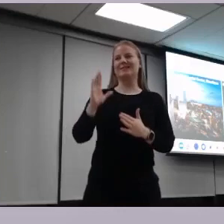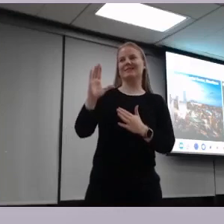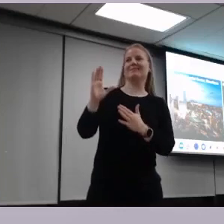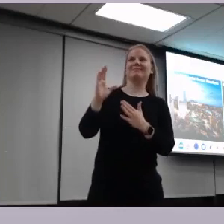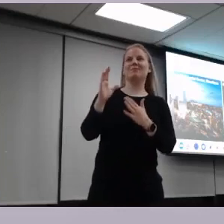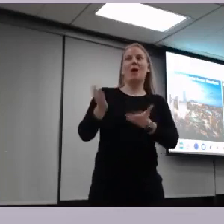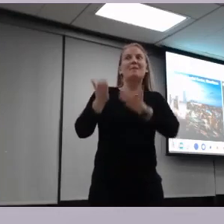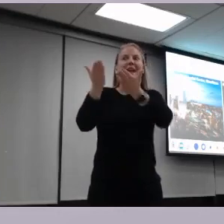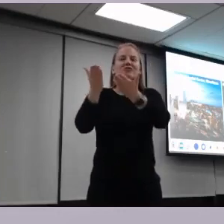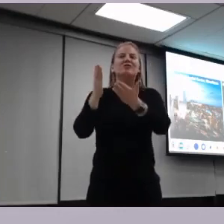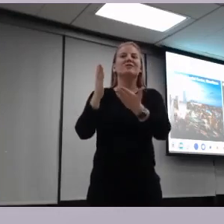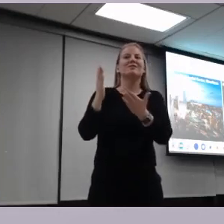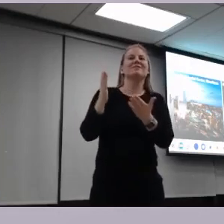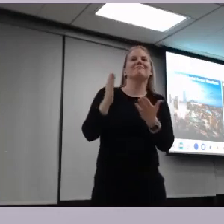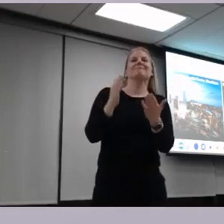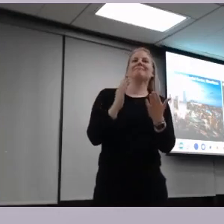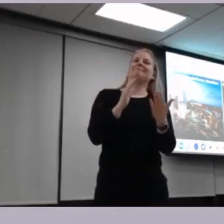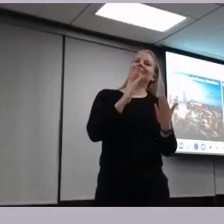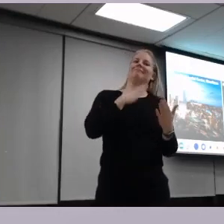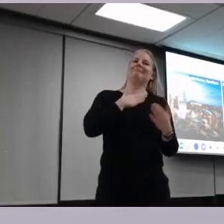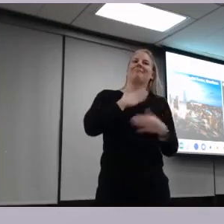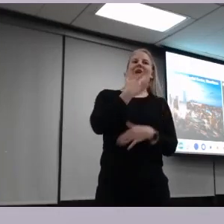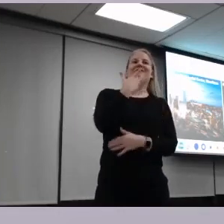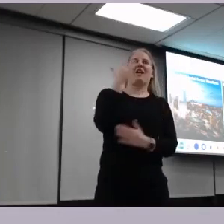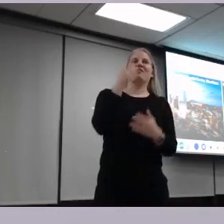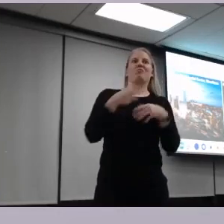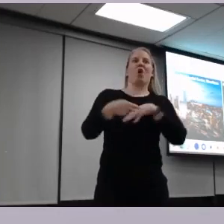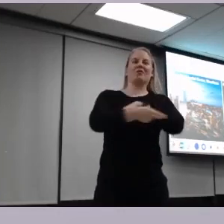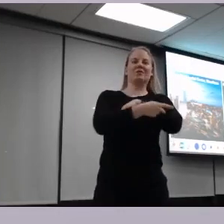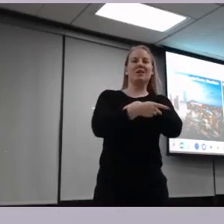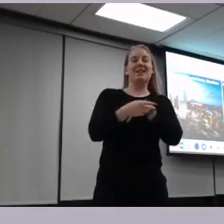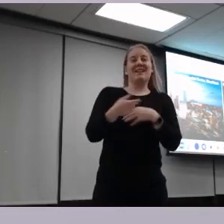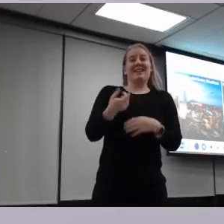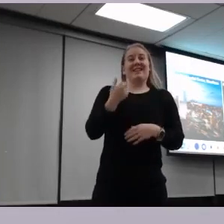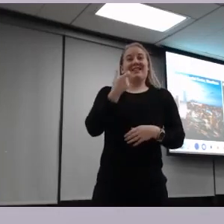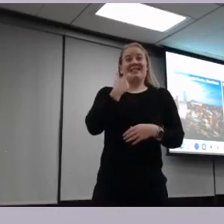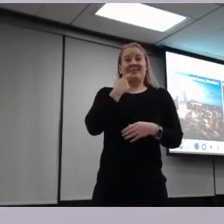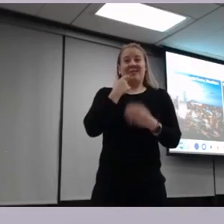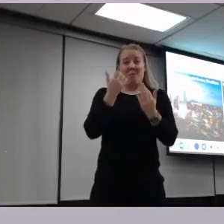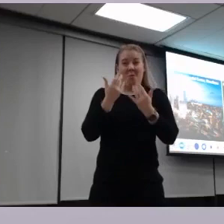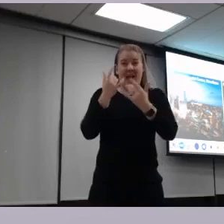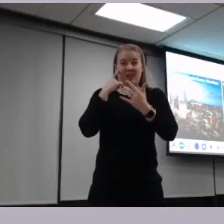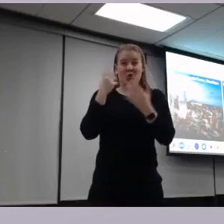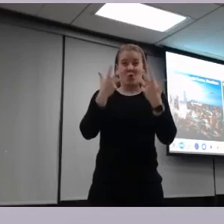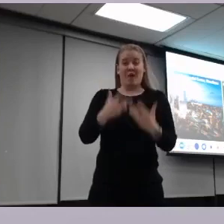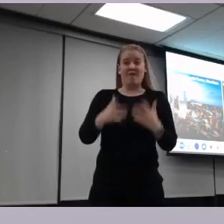We are anxiously awaiting the completion of the Obama Presidential Center and then the other,